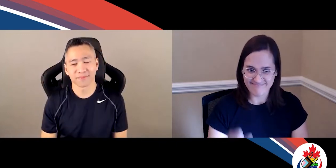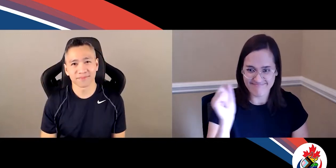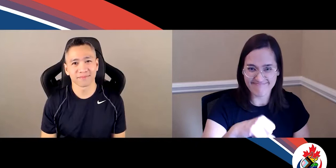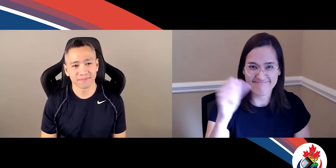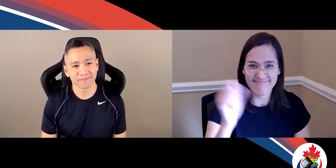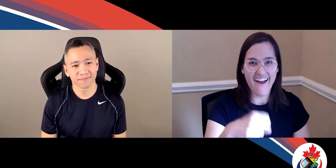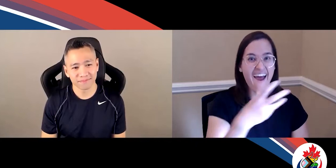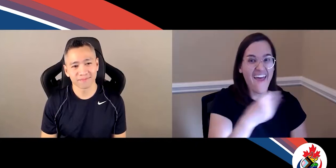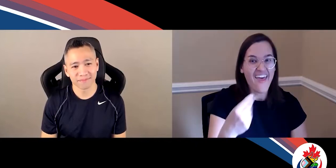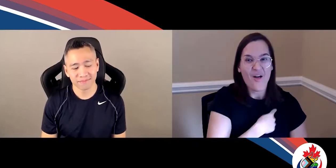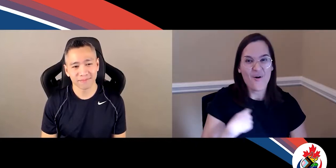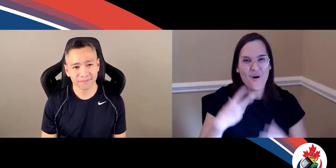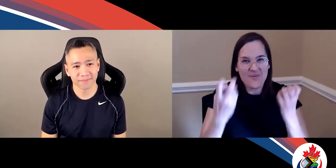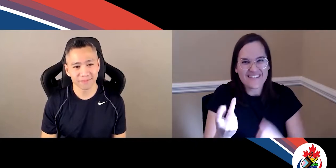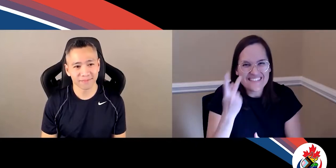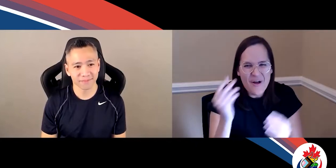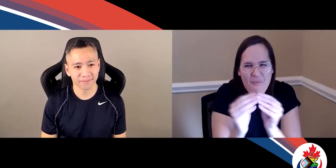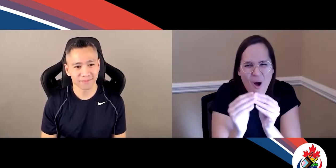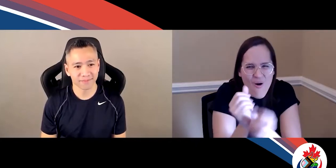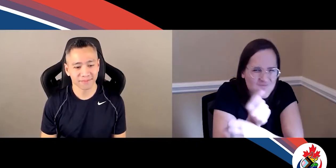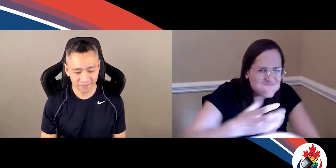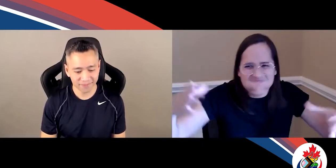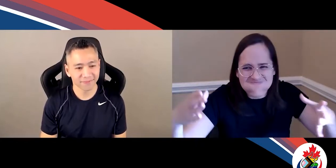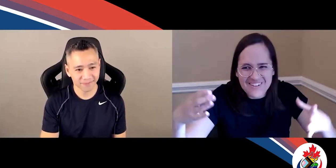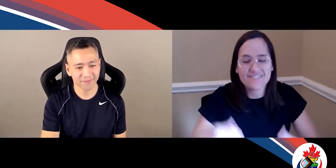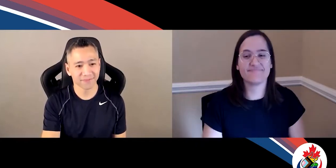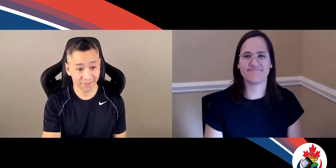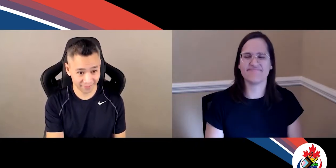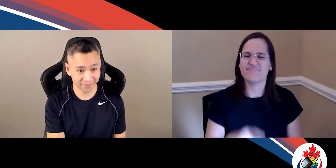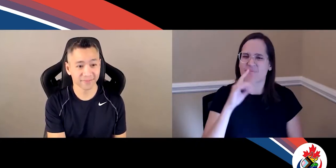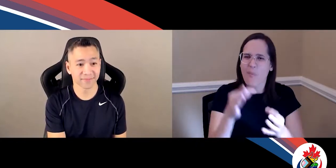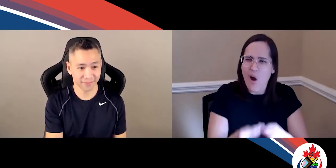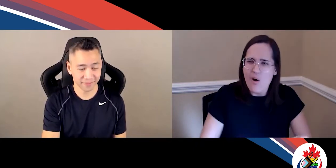And we want to see more growth! It is so important to